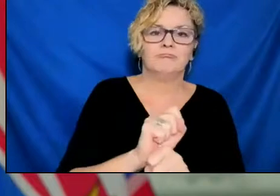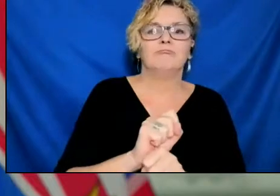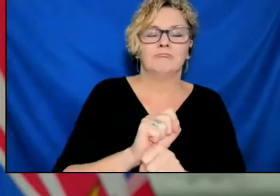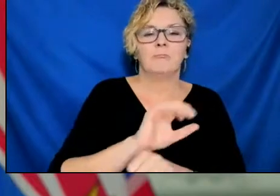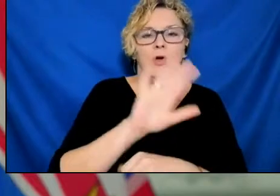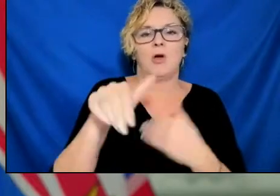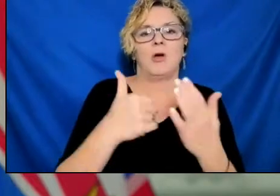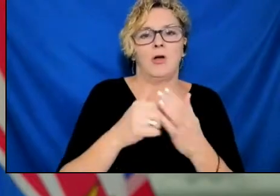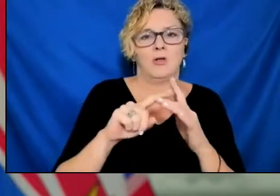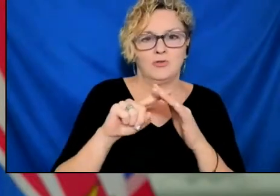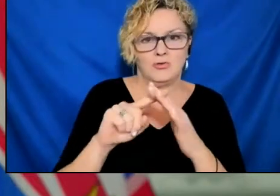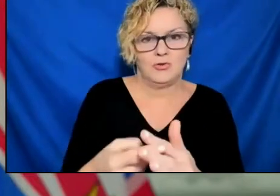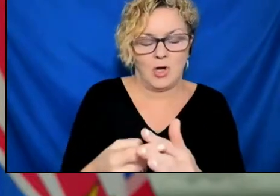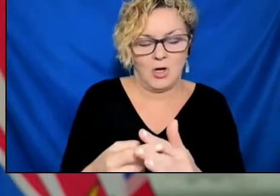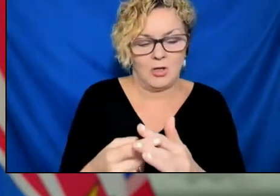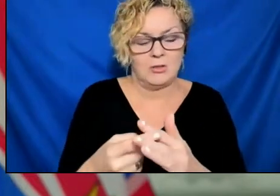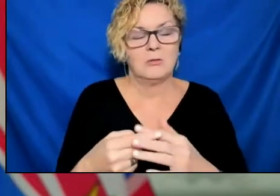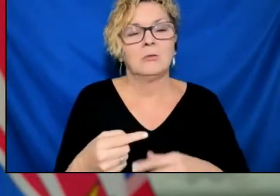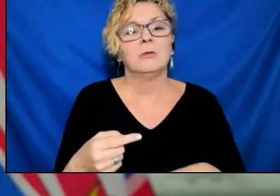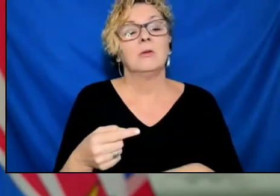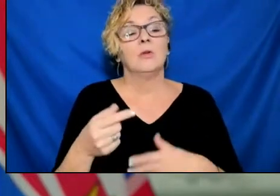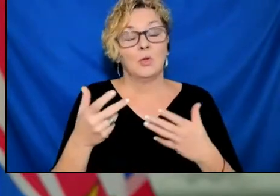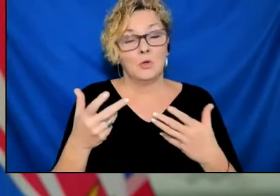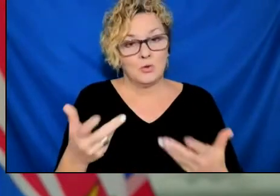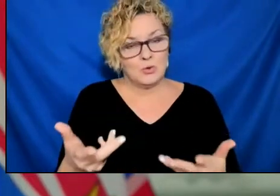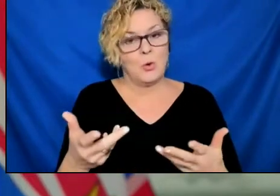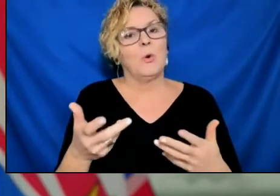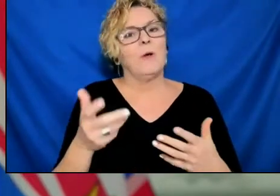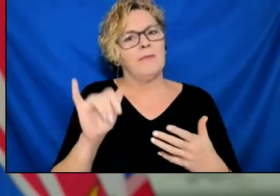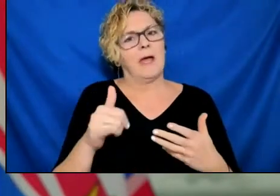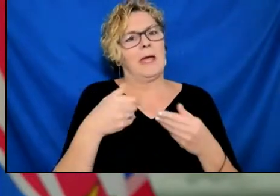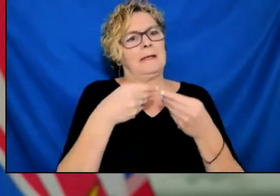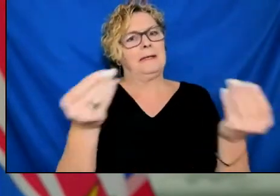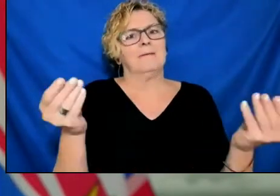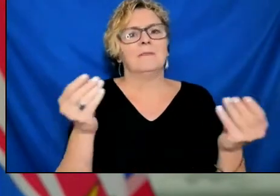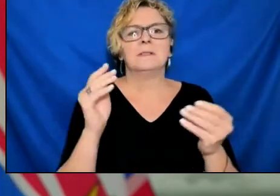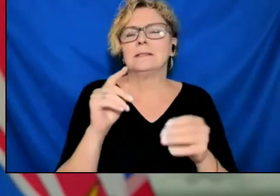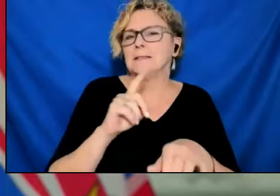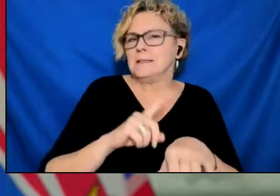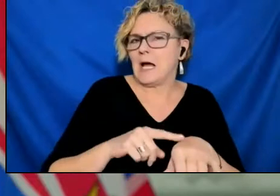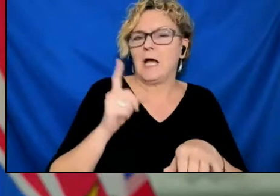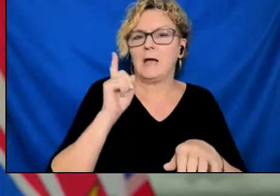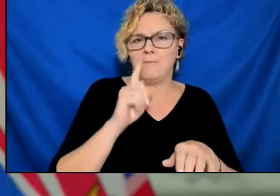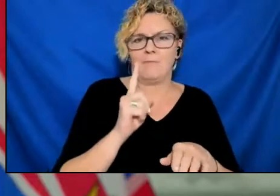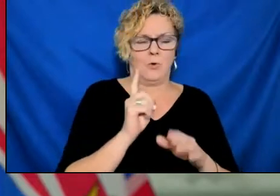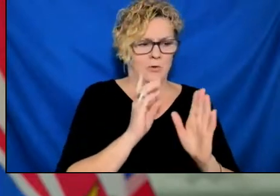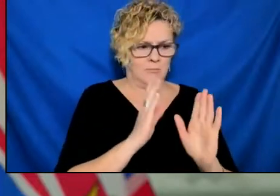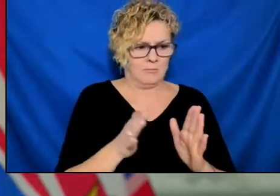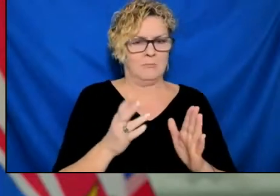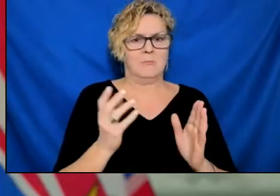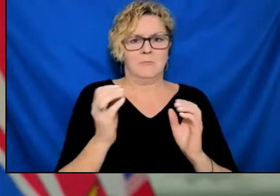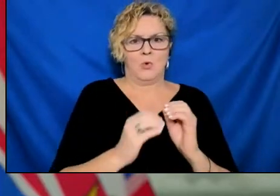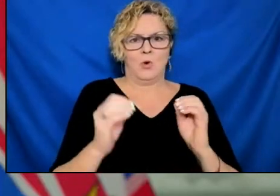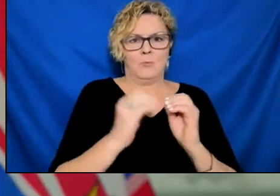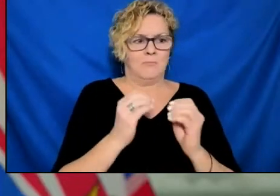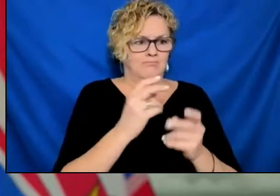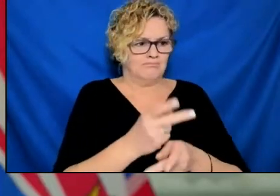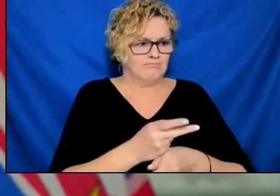recesses, those things that we did early on that we know can